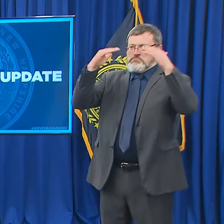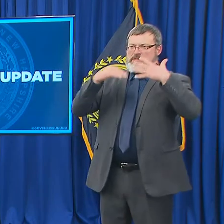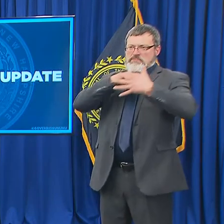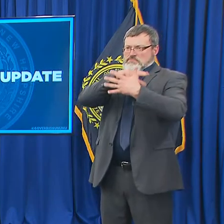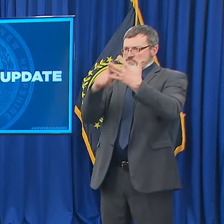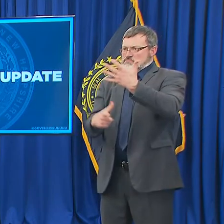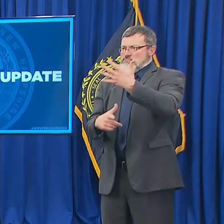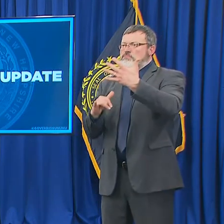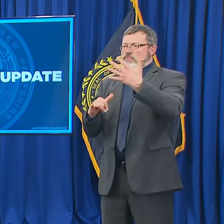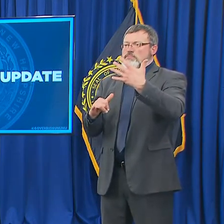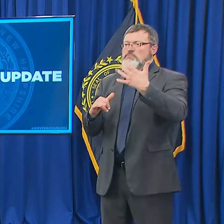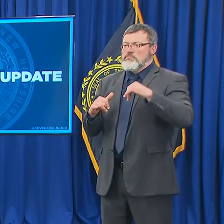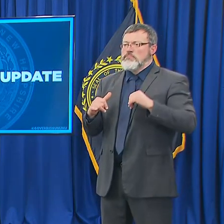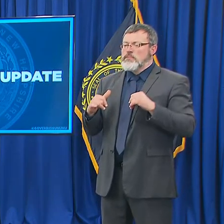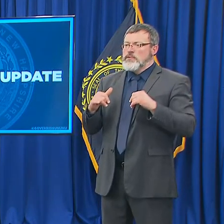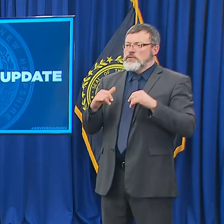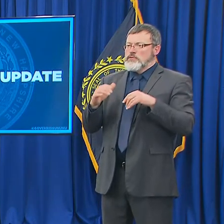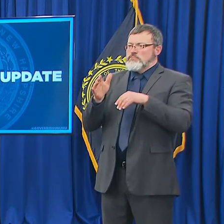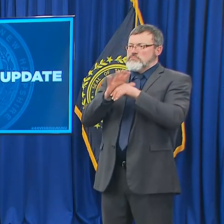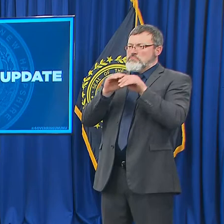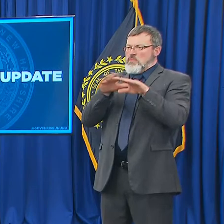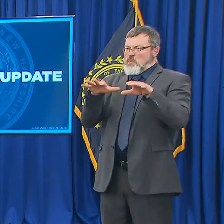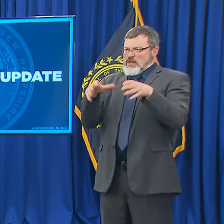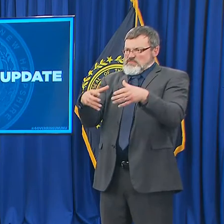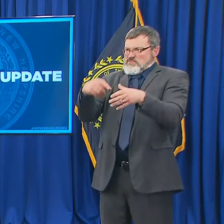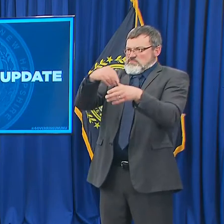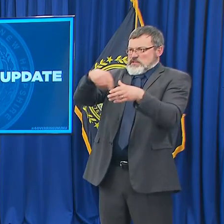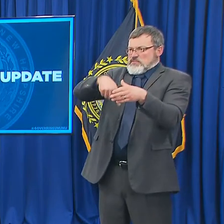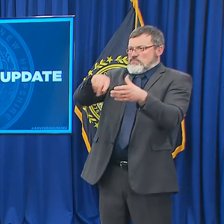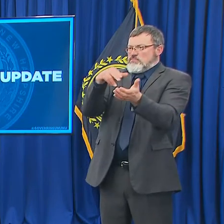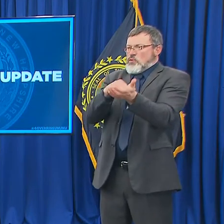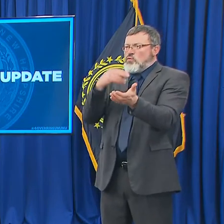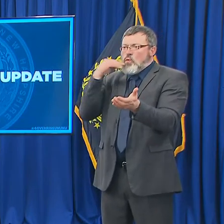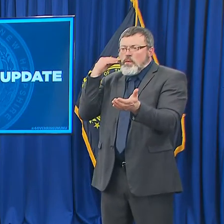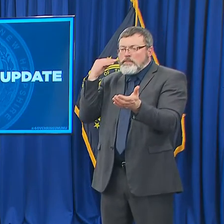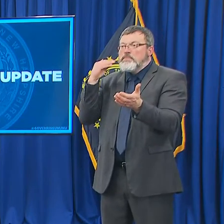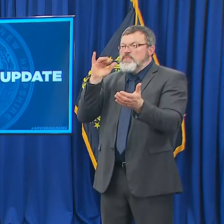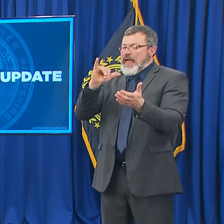going if they don't have to go, they can go as late as December 1st.